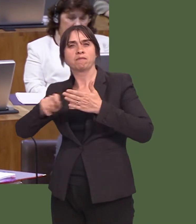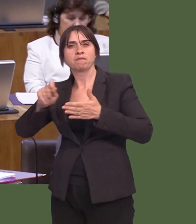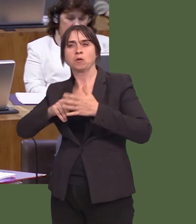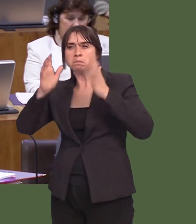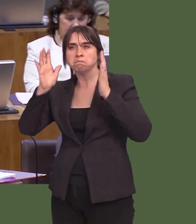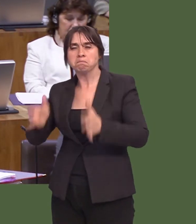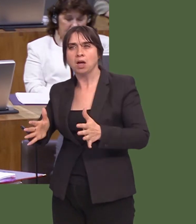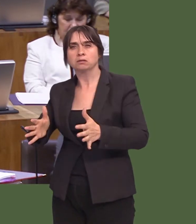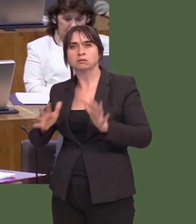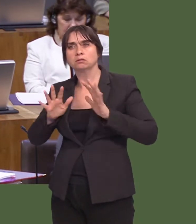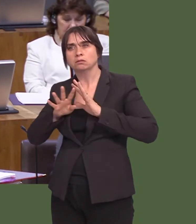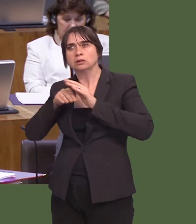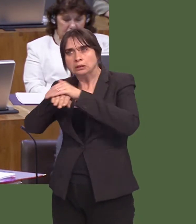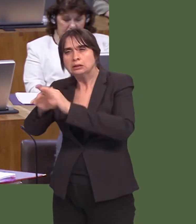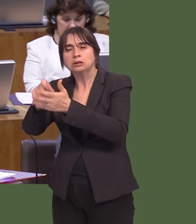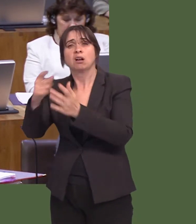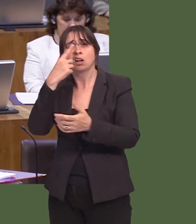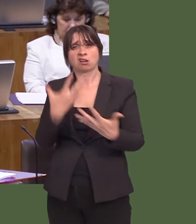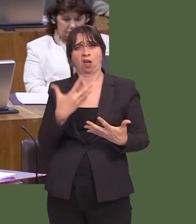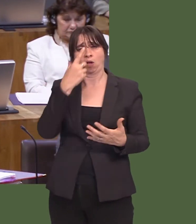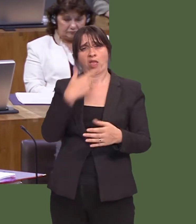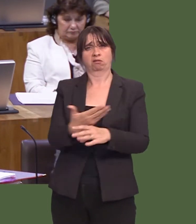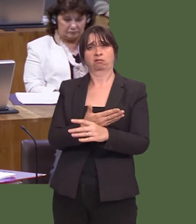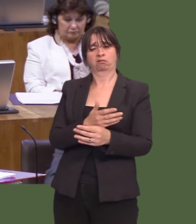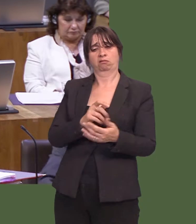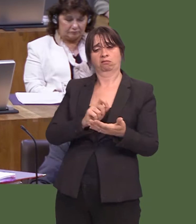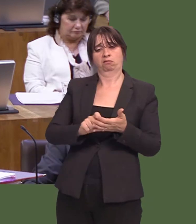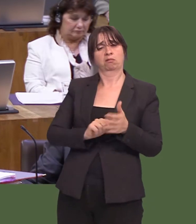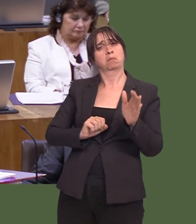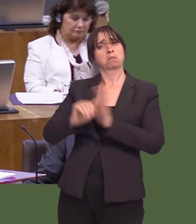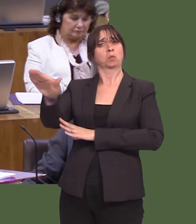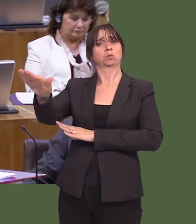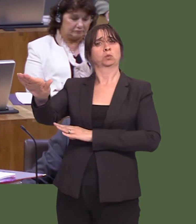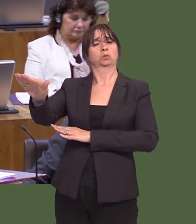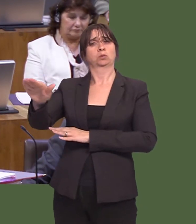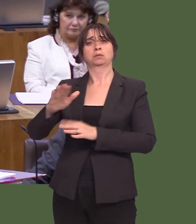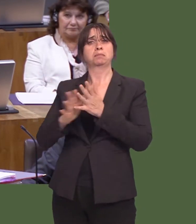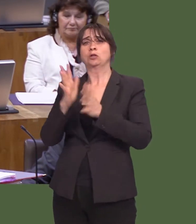So, in principle, thereís no reason why the system should remain the same, because one